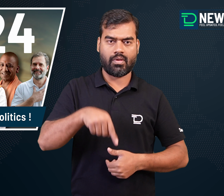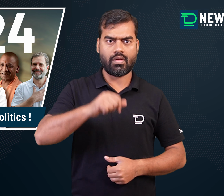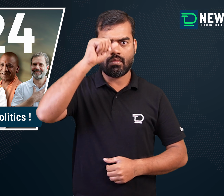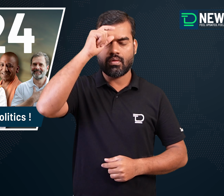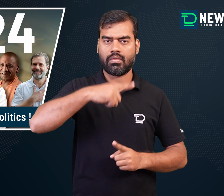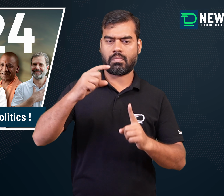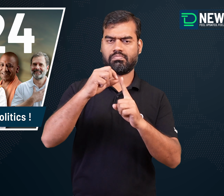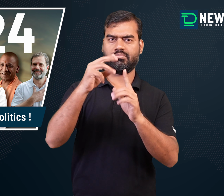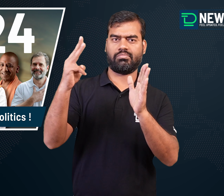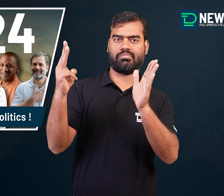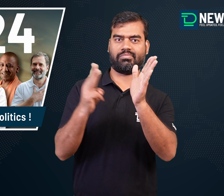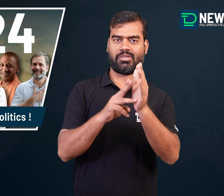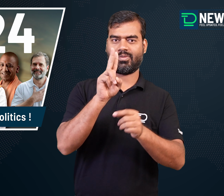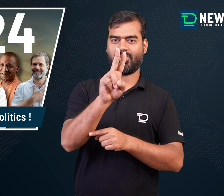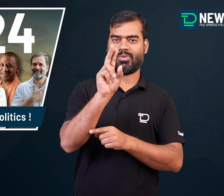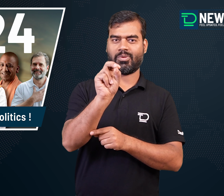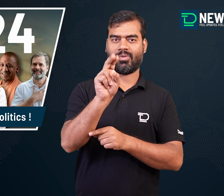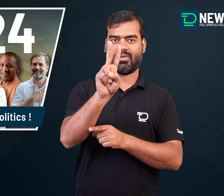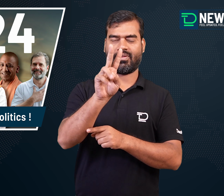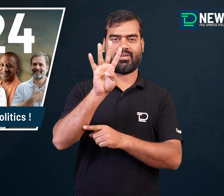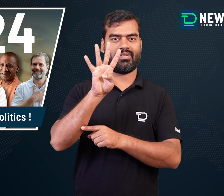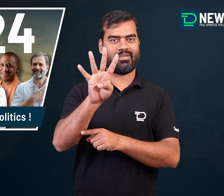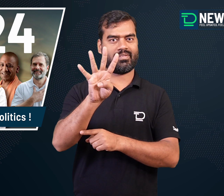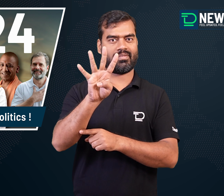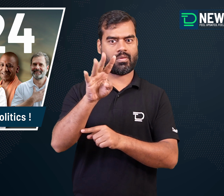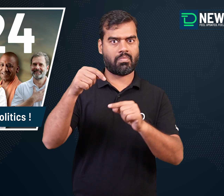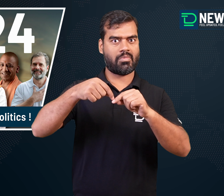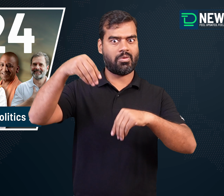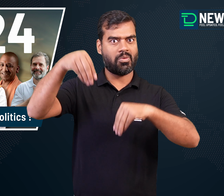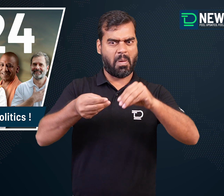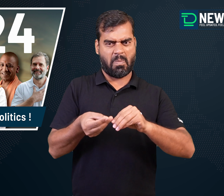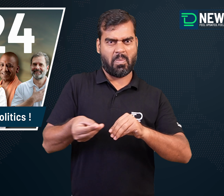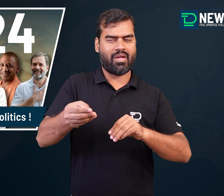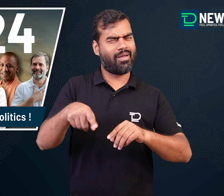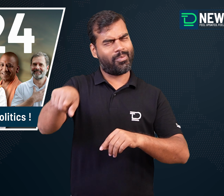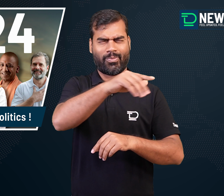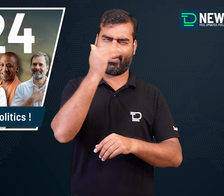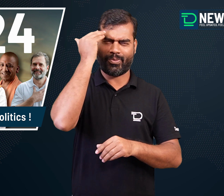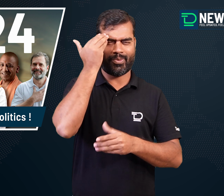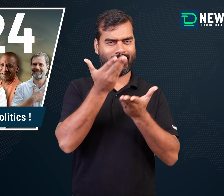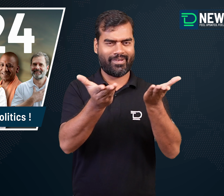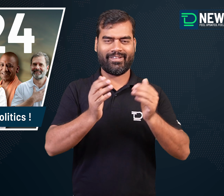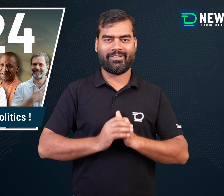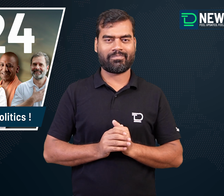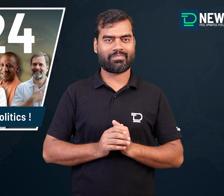We all know that the 2024 prime minister election is happening.